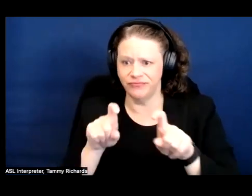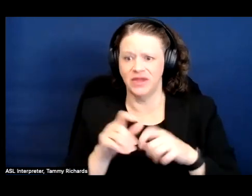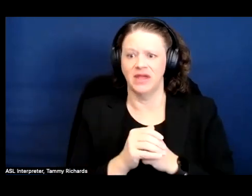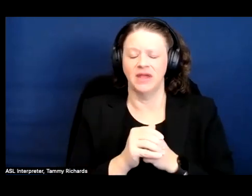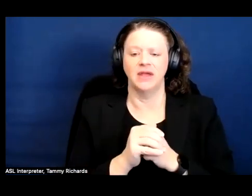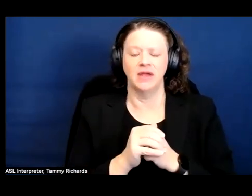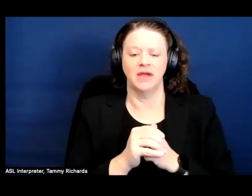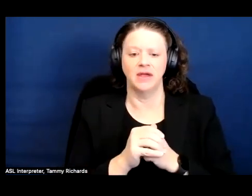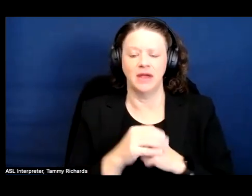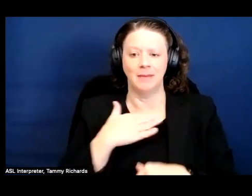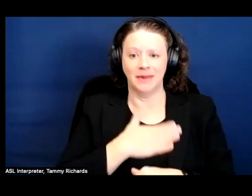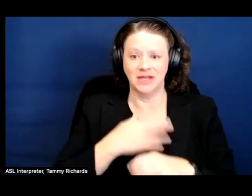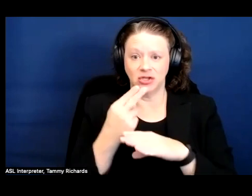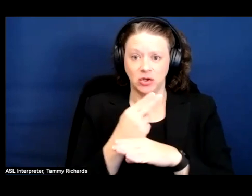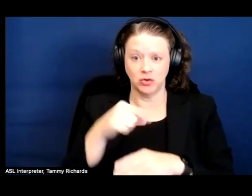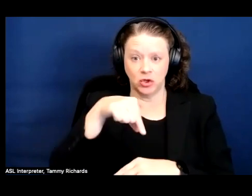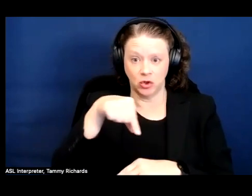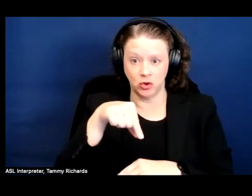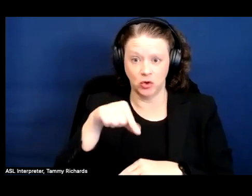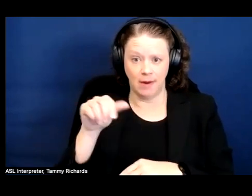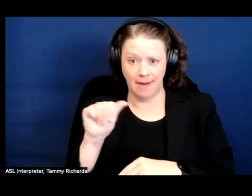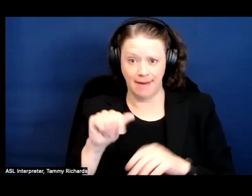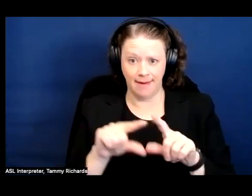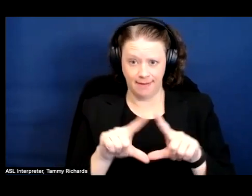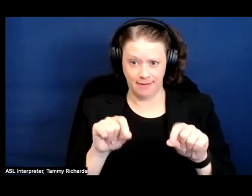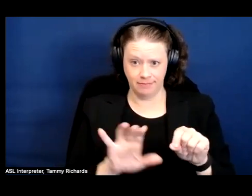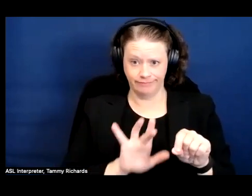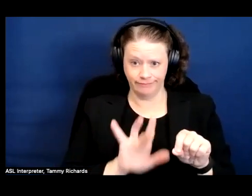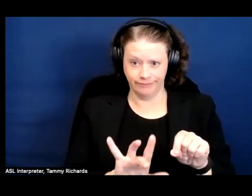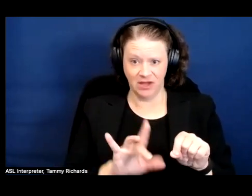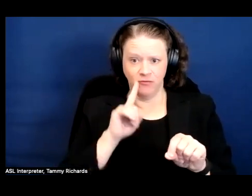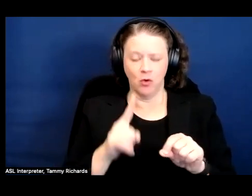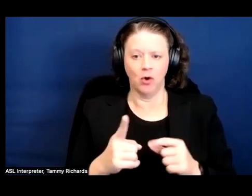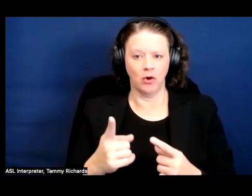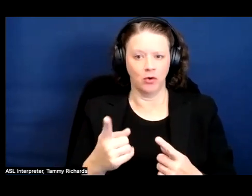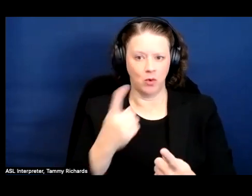time permitting, at the end of the hour. So again, general stuff in chat.